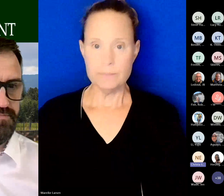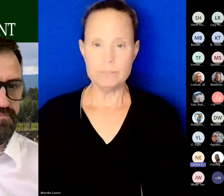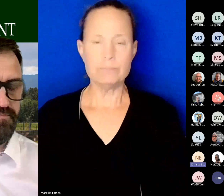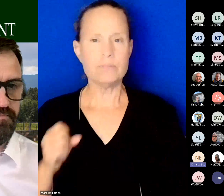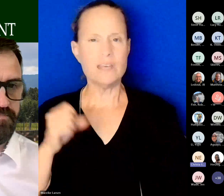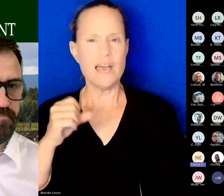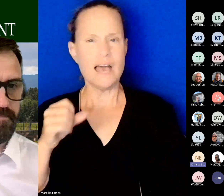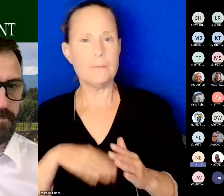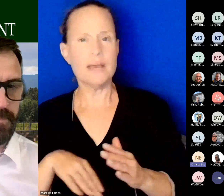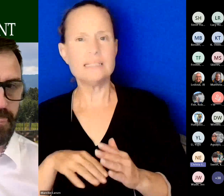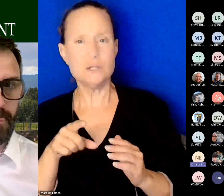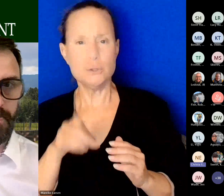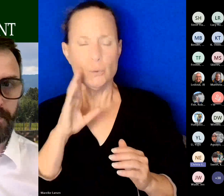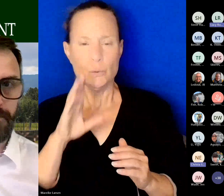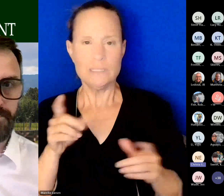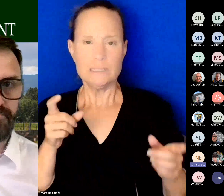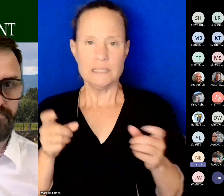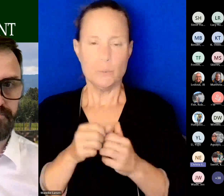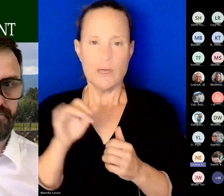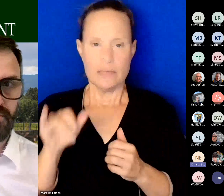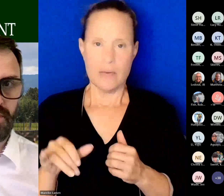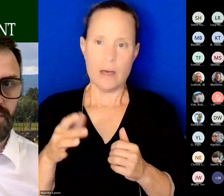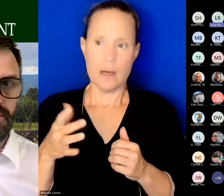Yeah. So basically you'll deal with it between.